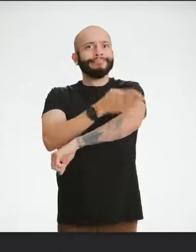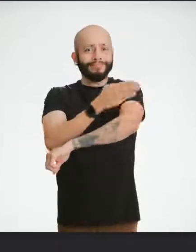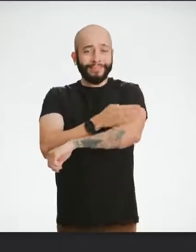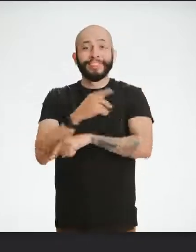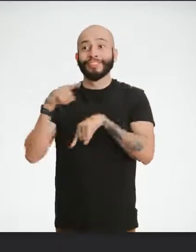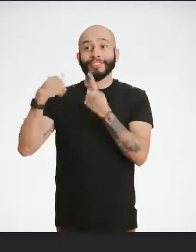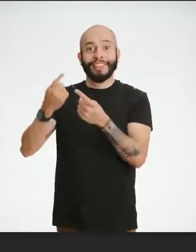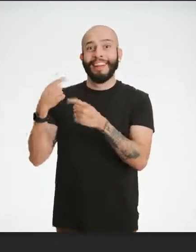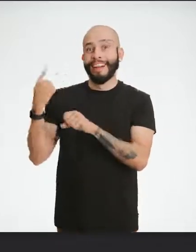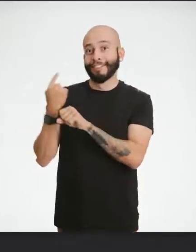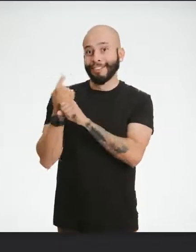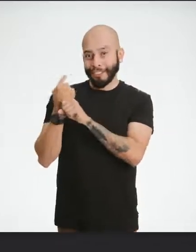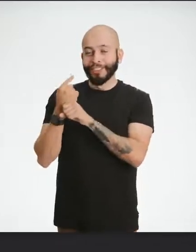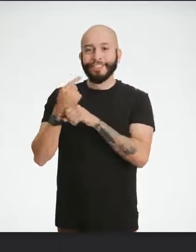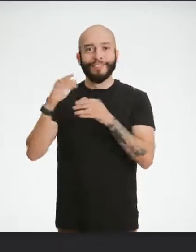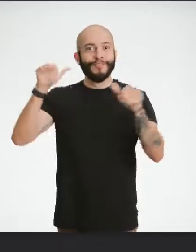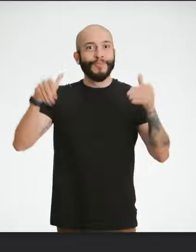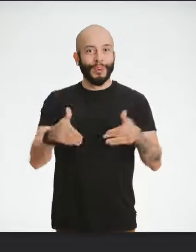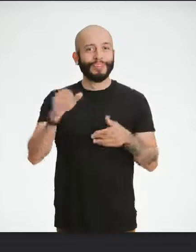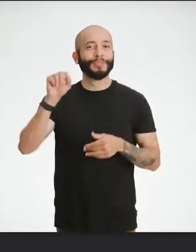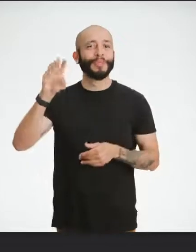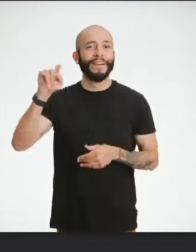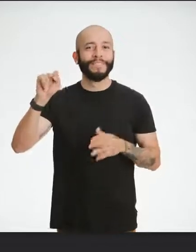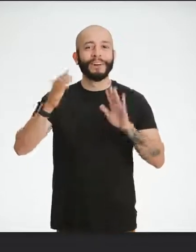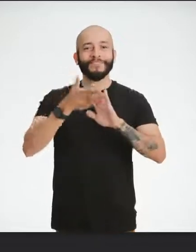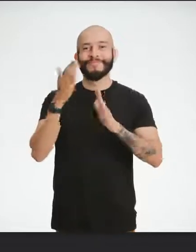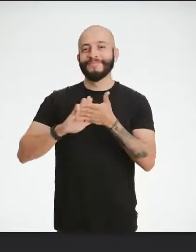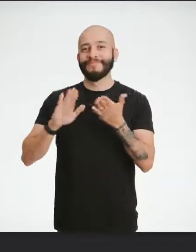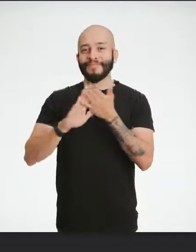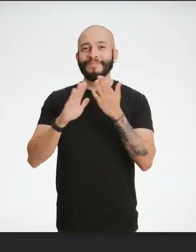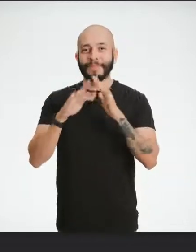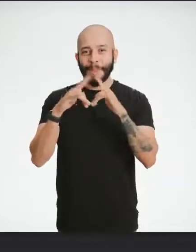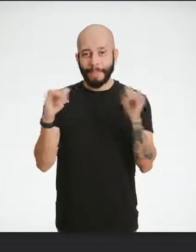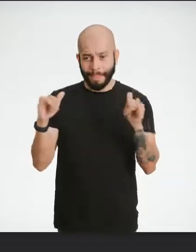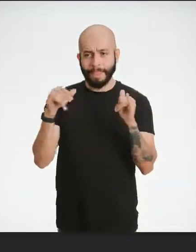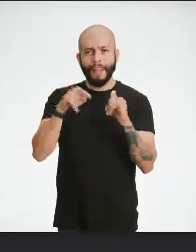It started last year, with the introduction of Swift Concurrency.